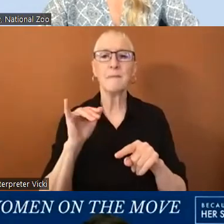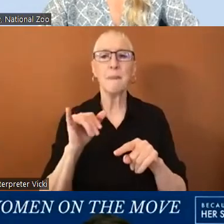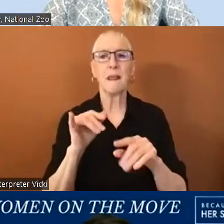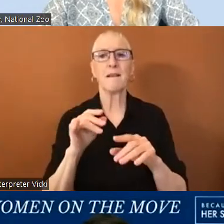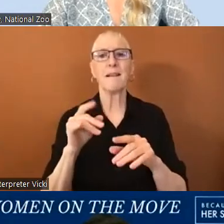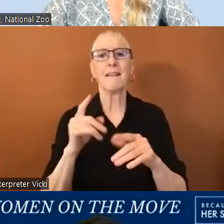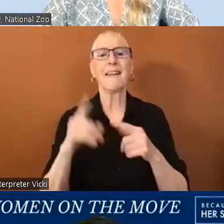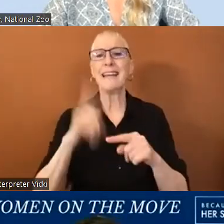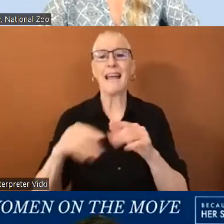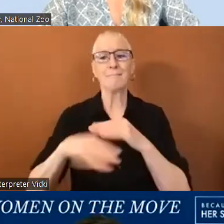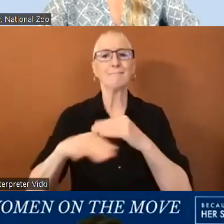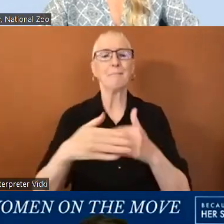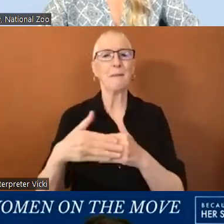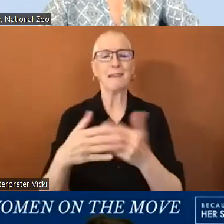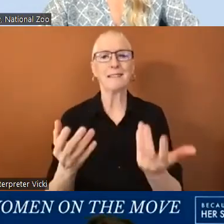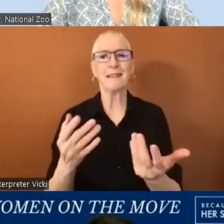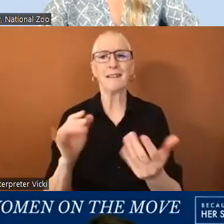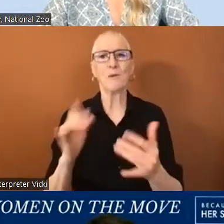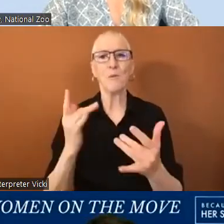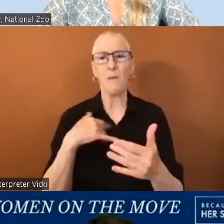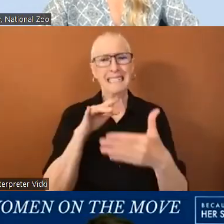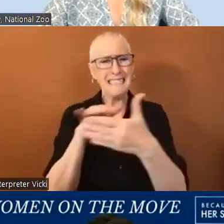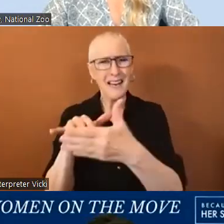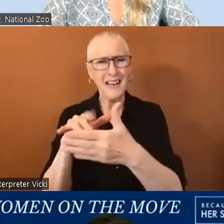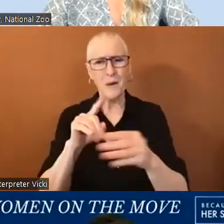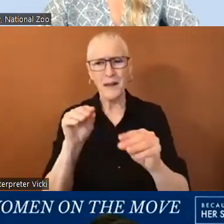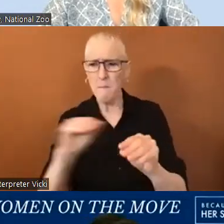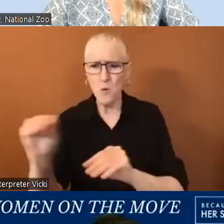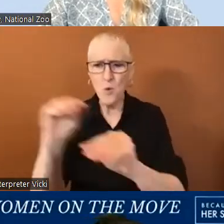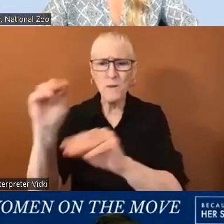which is why we study their migration to see if they're able to move around the dam and then